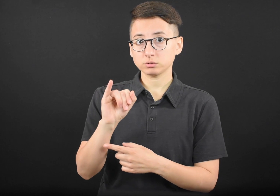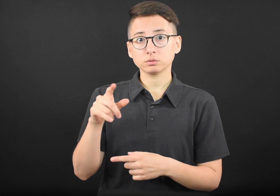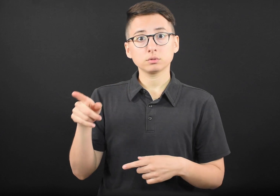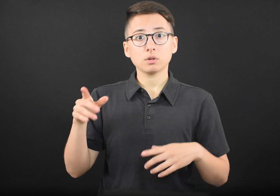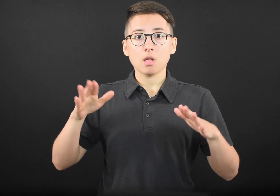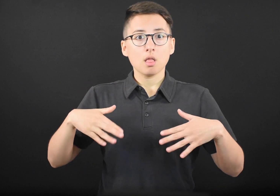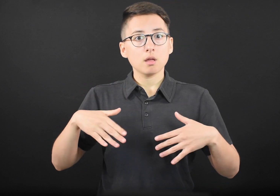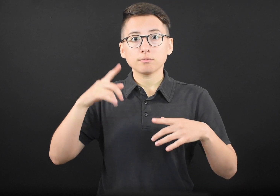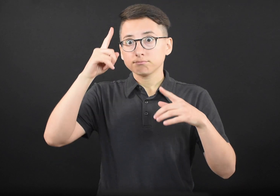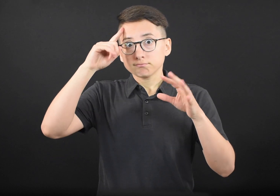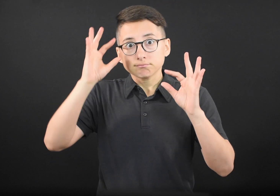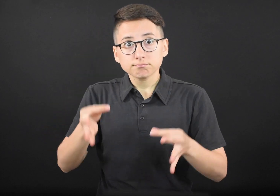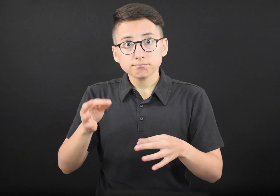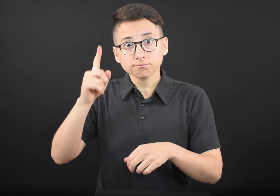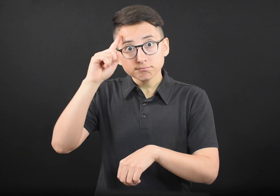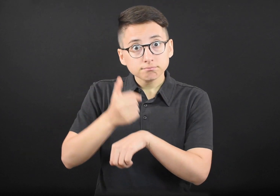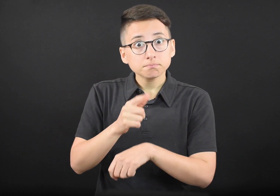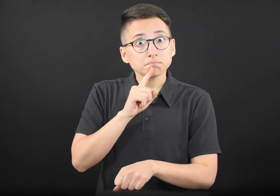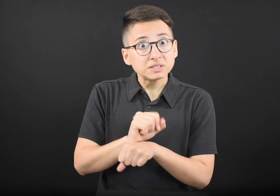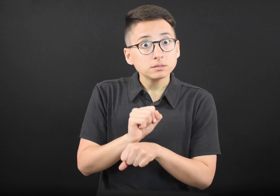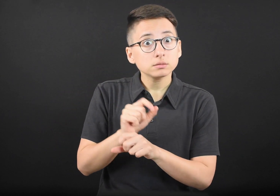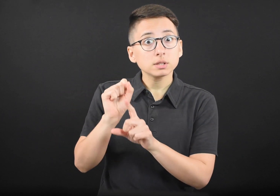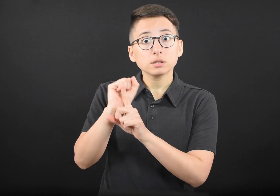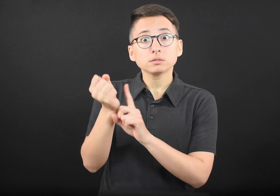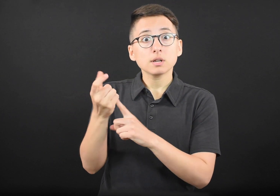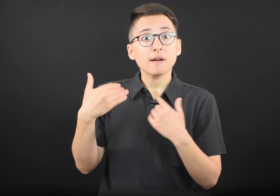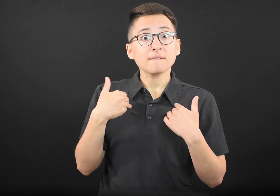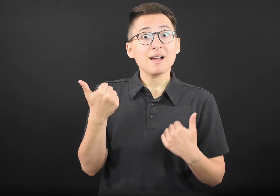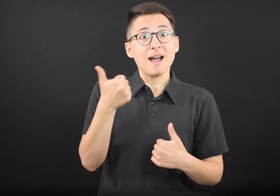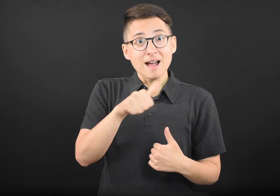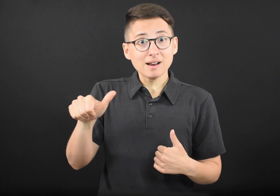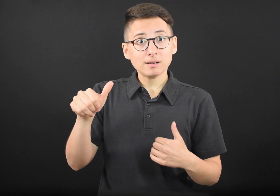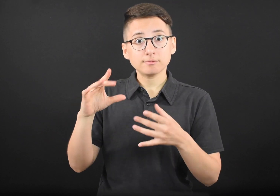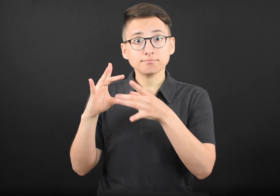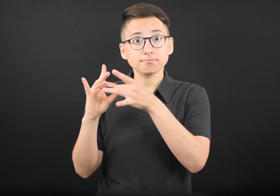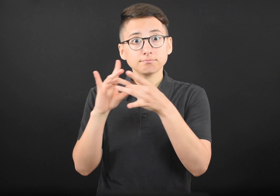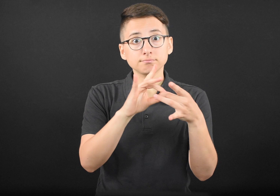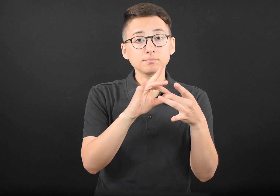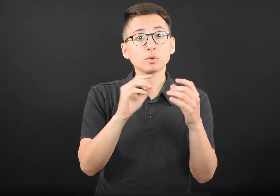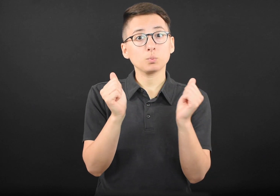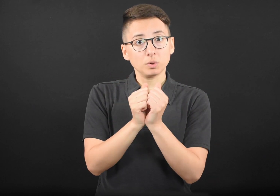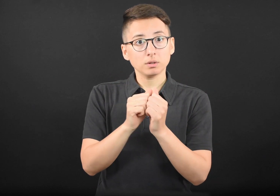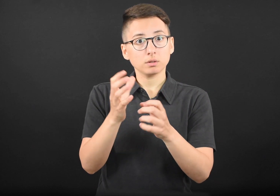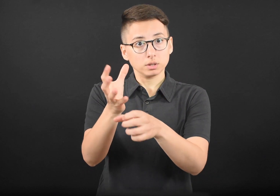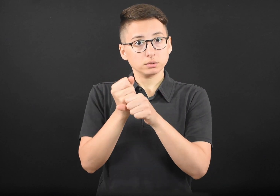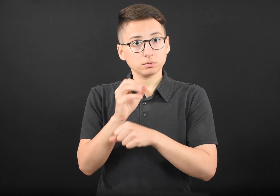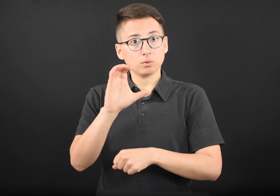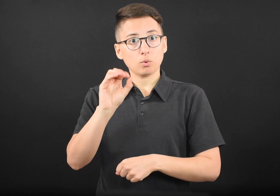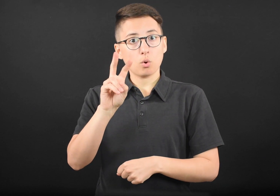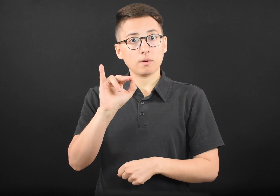and it is yet to be determined if these cases have any correlation to receiving a COVID-19 vaccine,